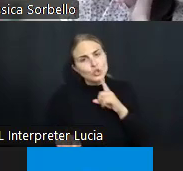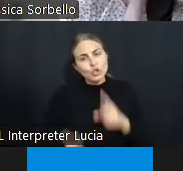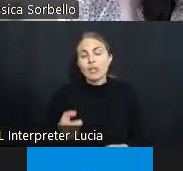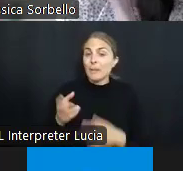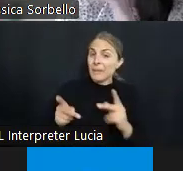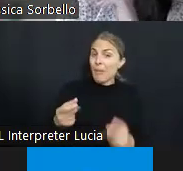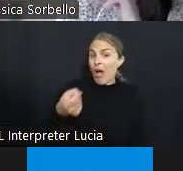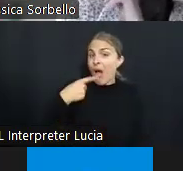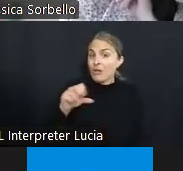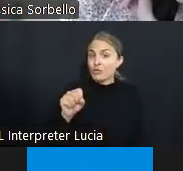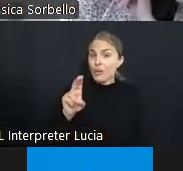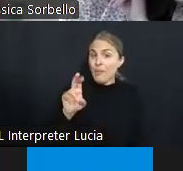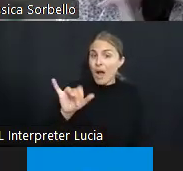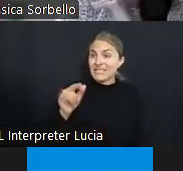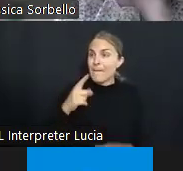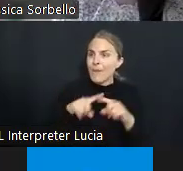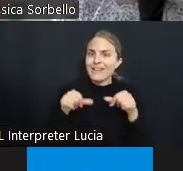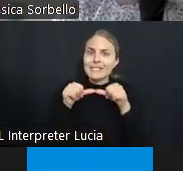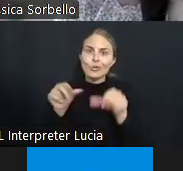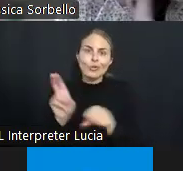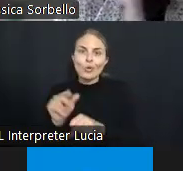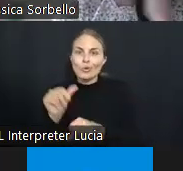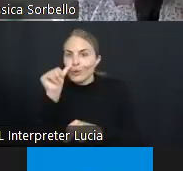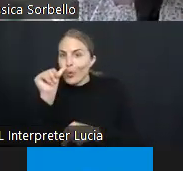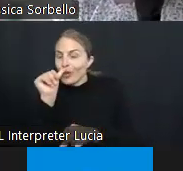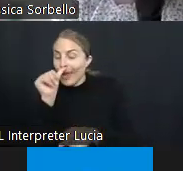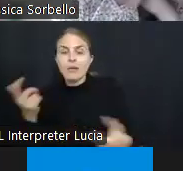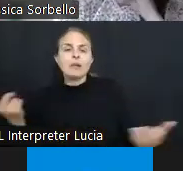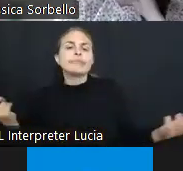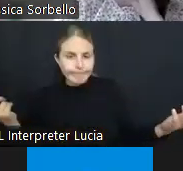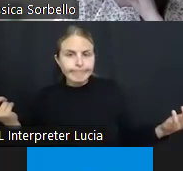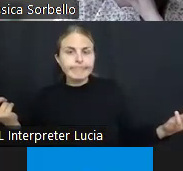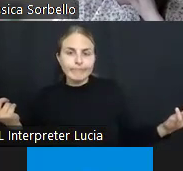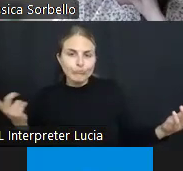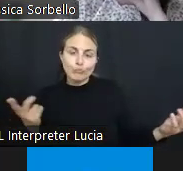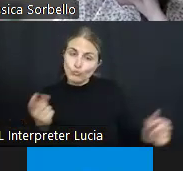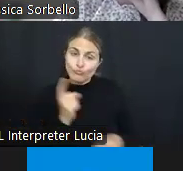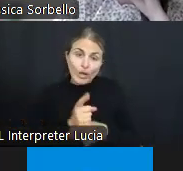for opioids? Absolutely. But with that in the system, it